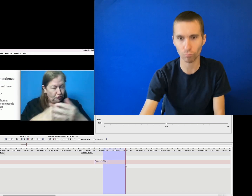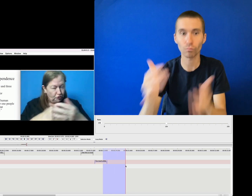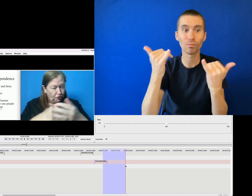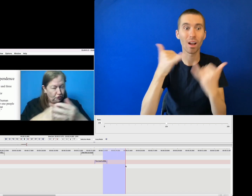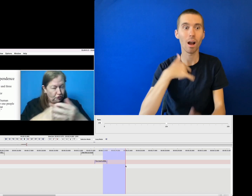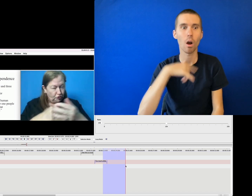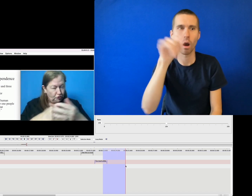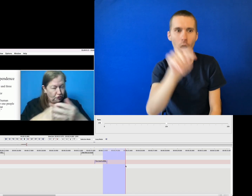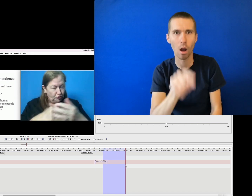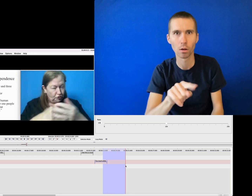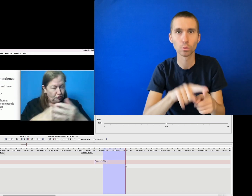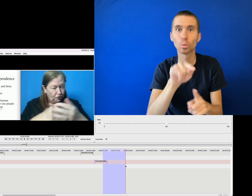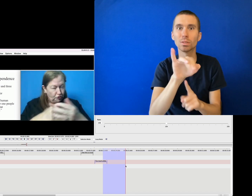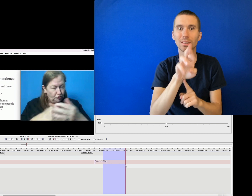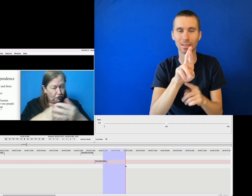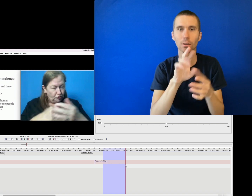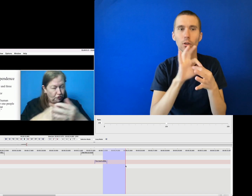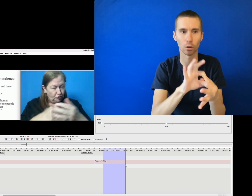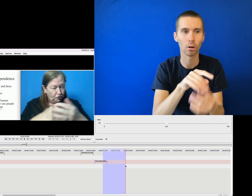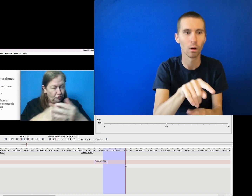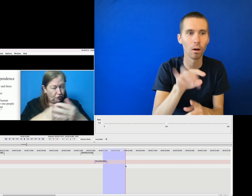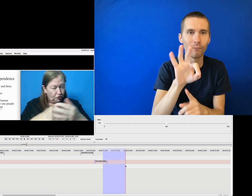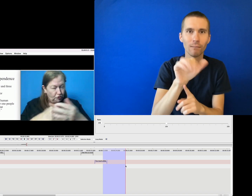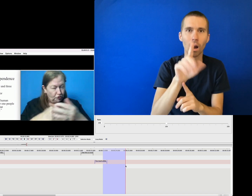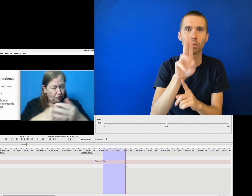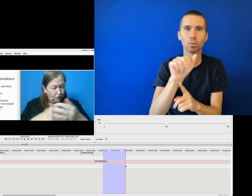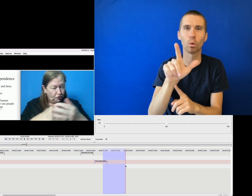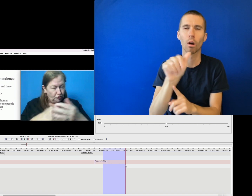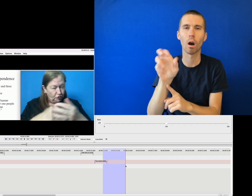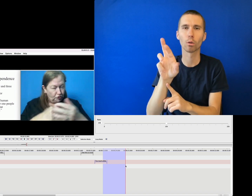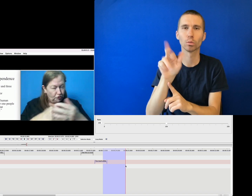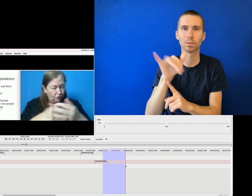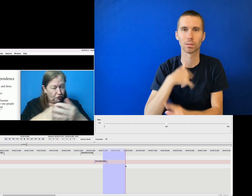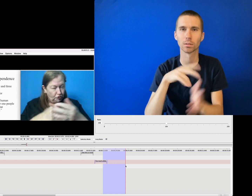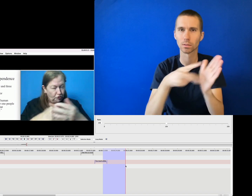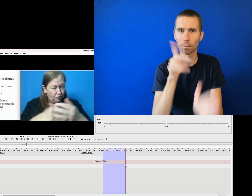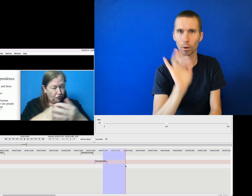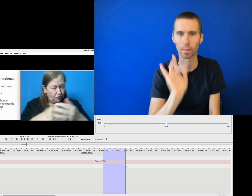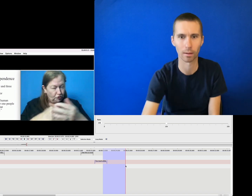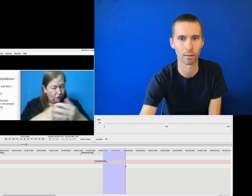Now, I'm going to enter the tier called 'Factual Accuracy" by double clicking on that row.